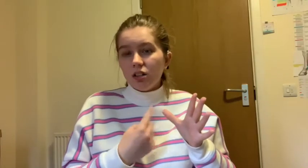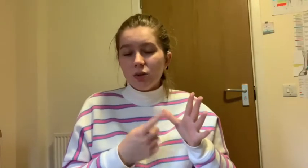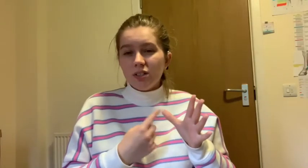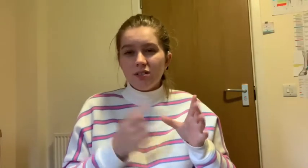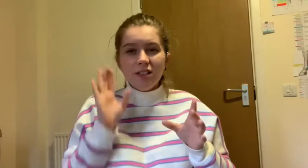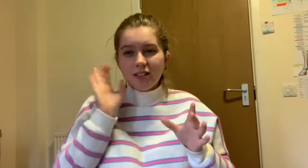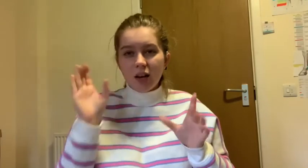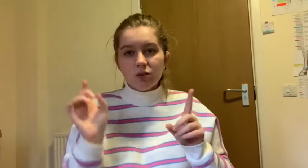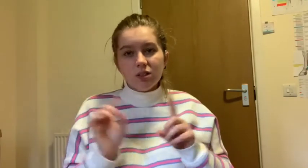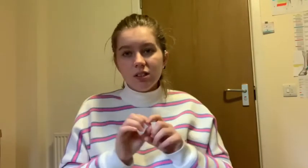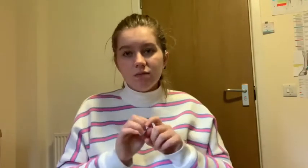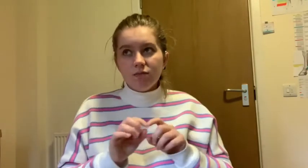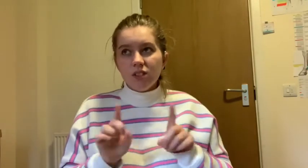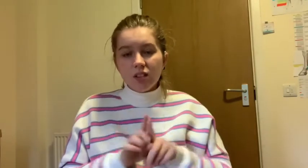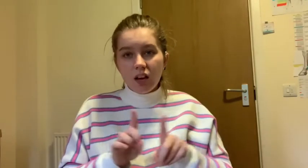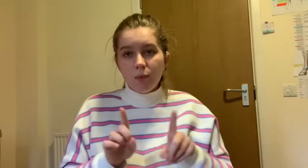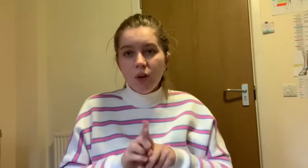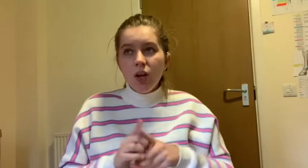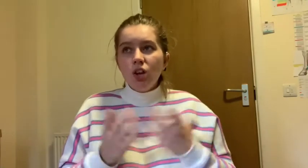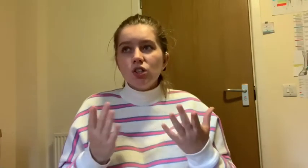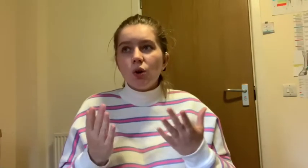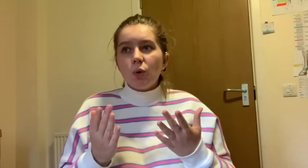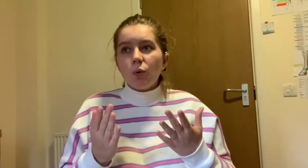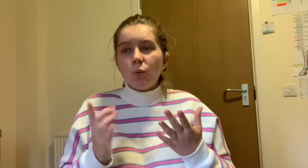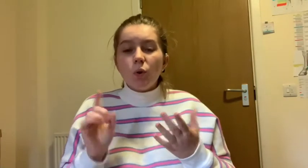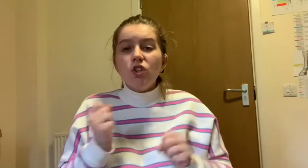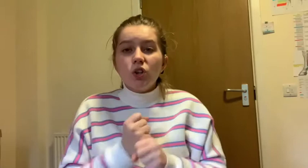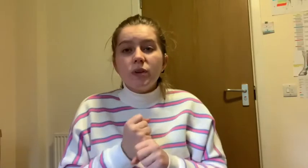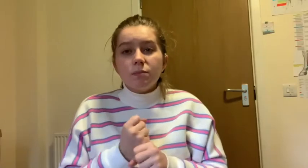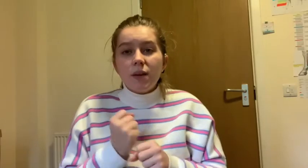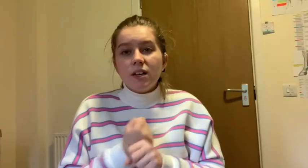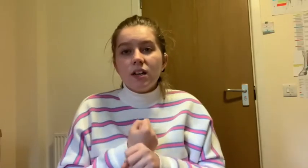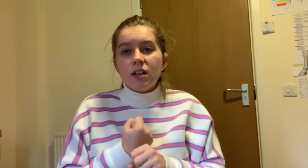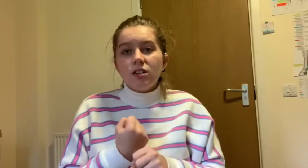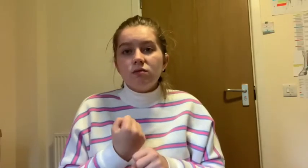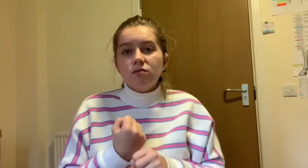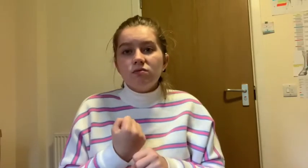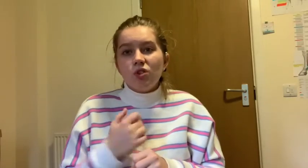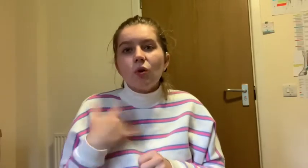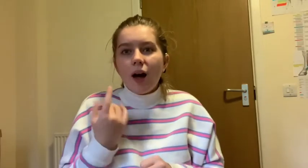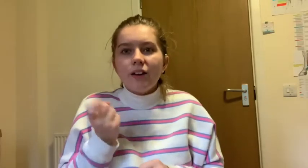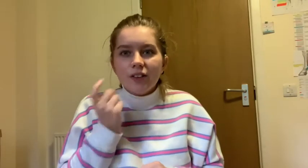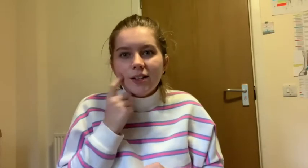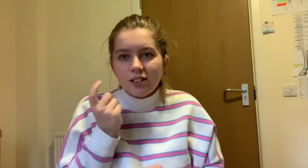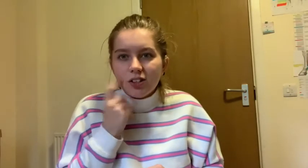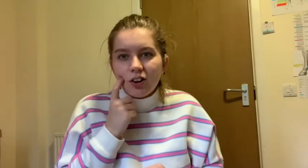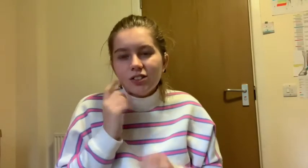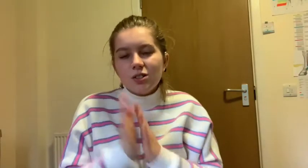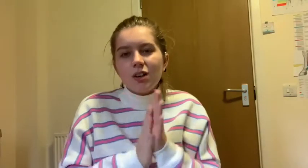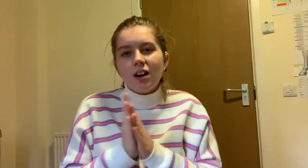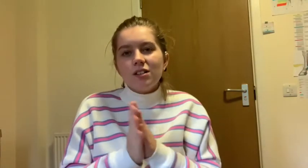because it sounds the same. So what you're trying to do is make your life easier to sign.